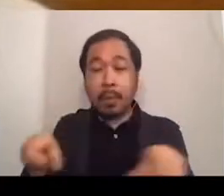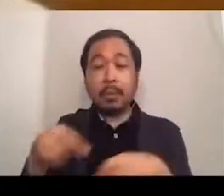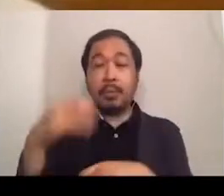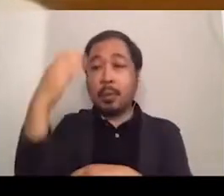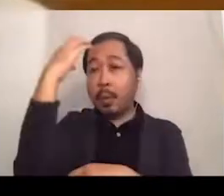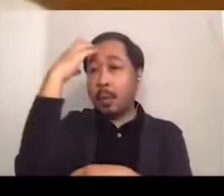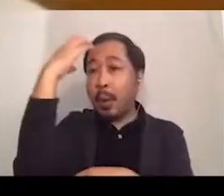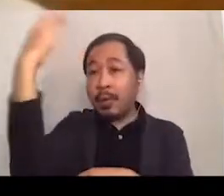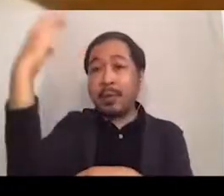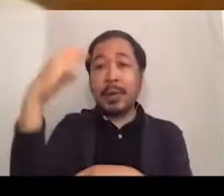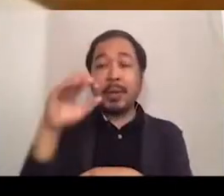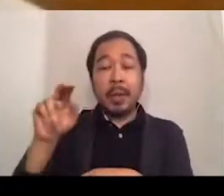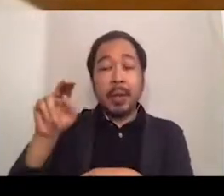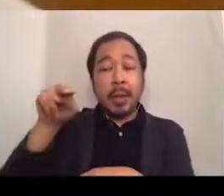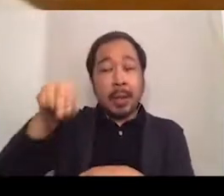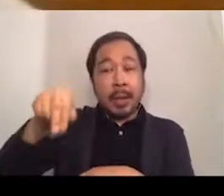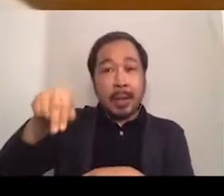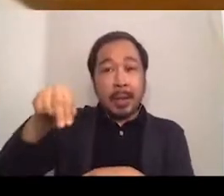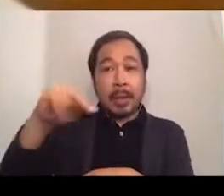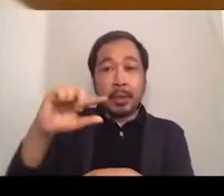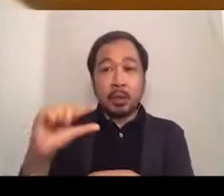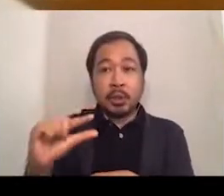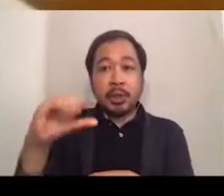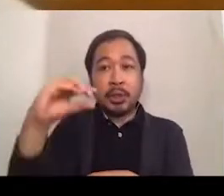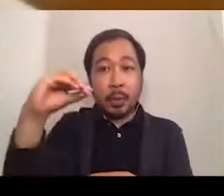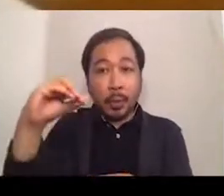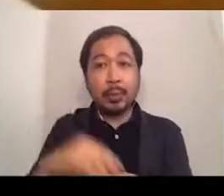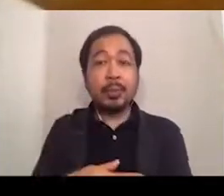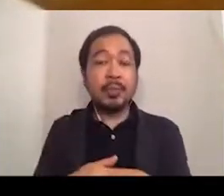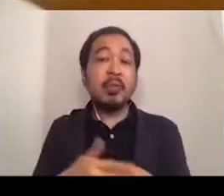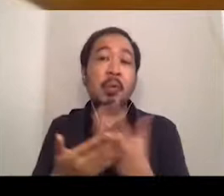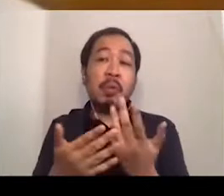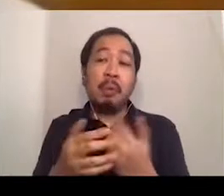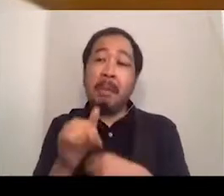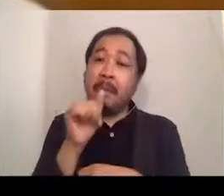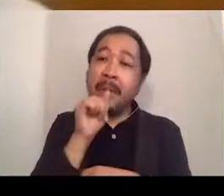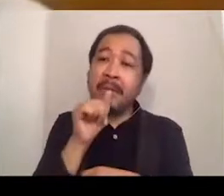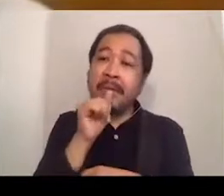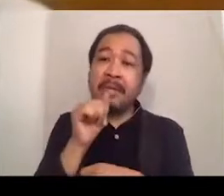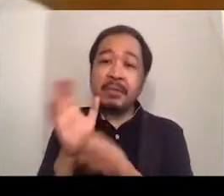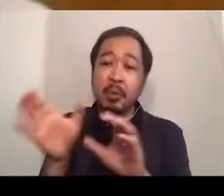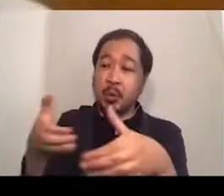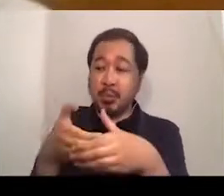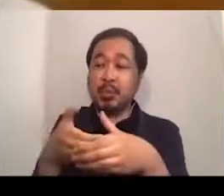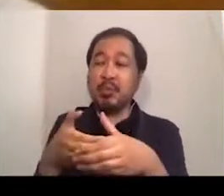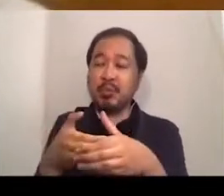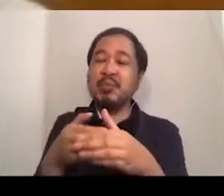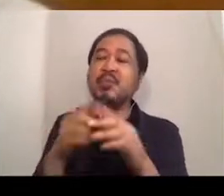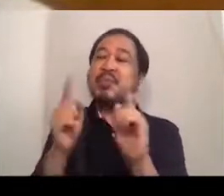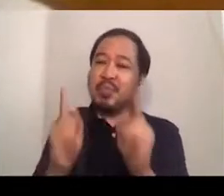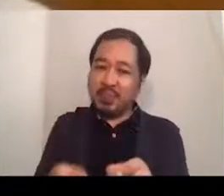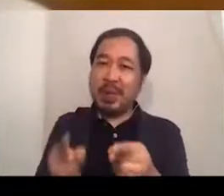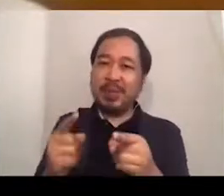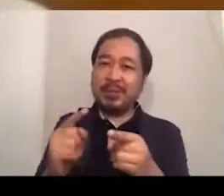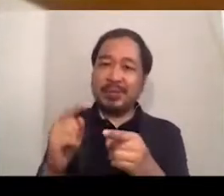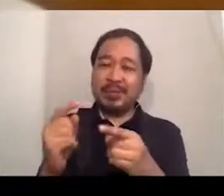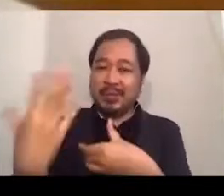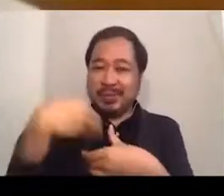supported by technology such as ICT (Information Communication Technology,